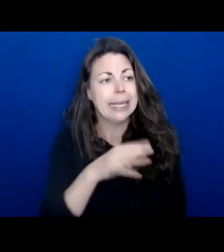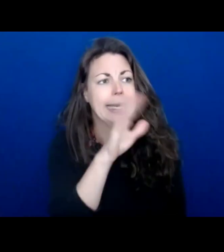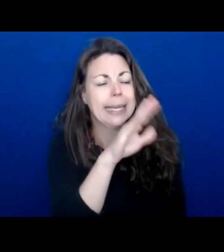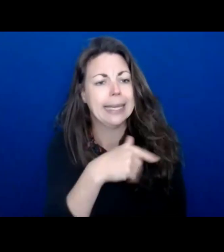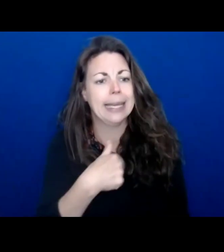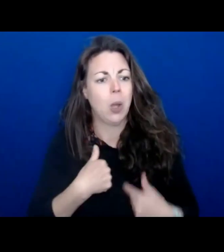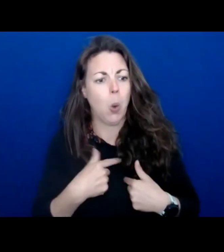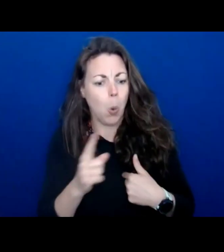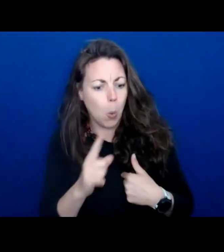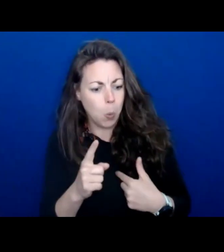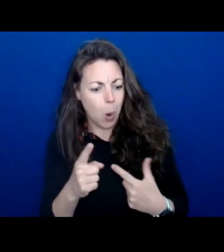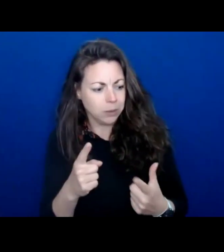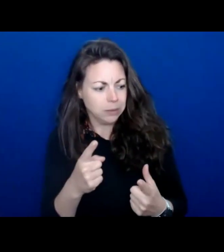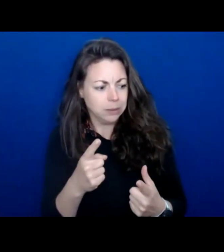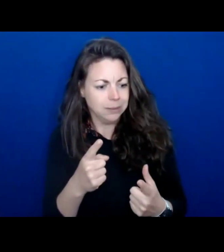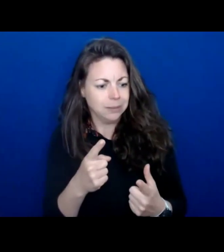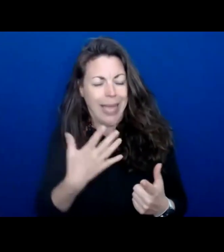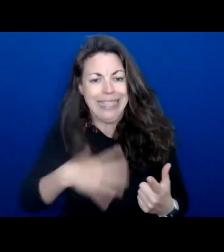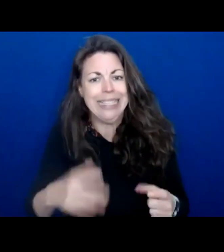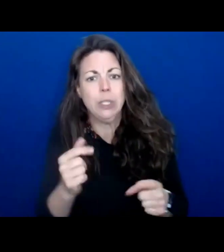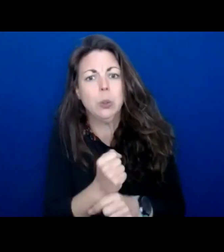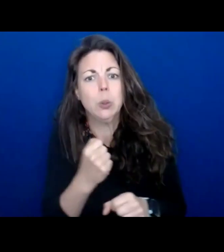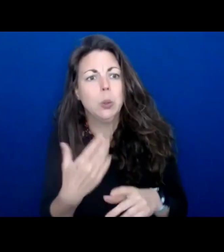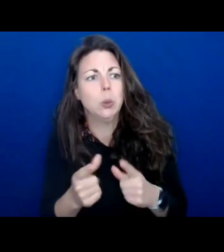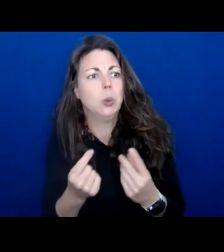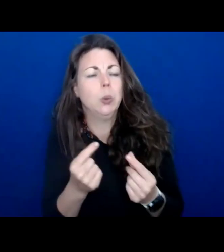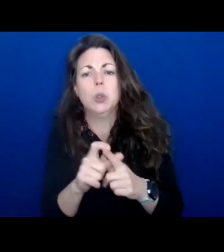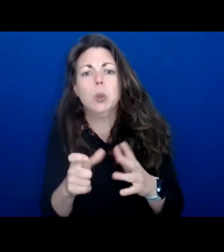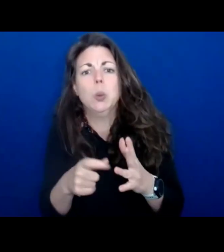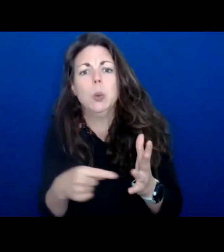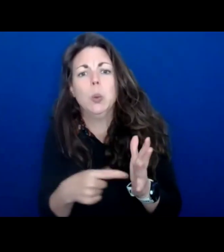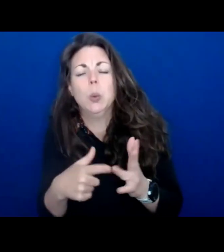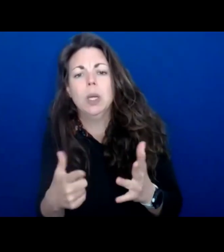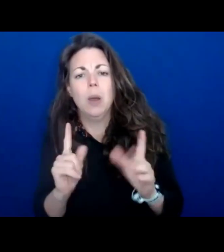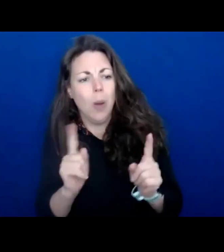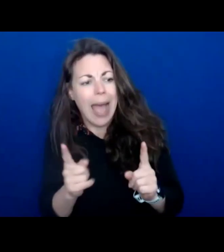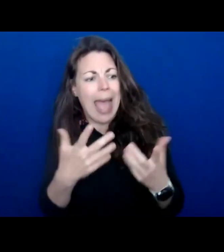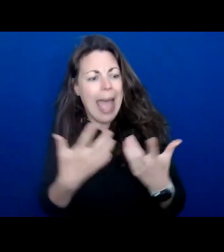make me a qualified candidate to apply to work for the United Nations?" And the guidance that